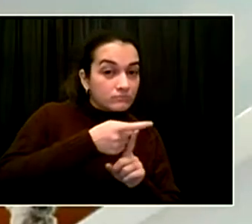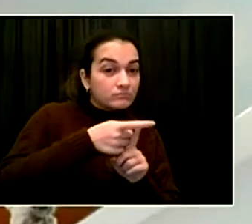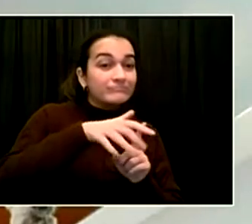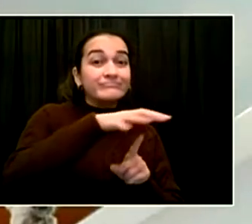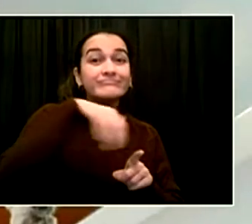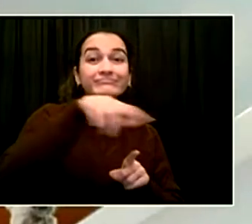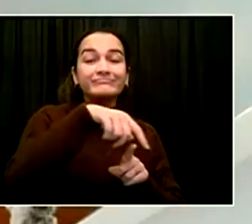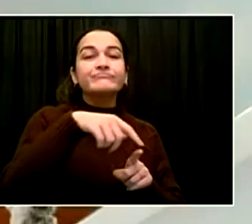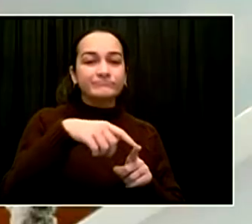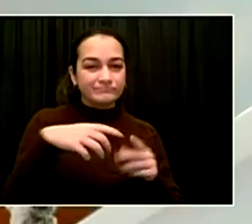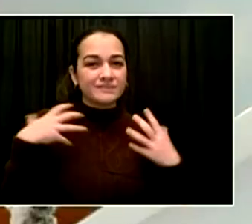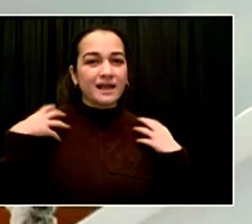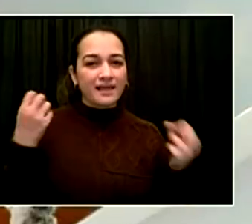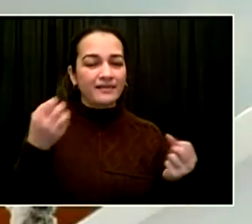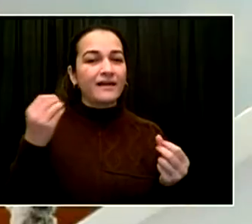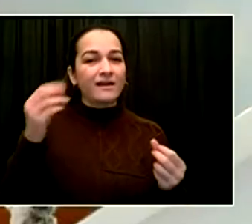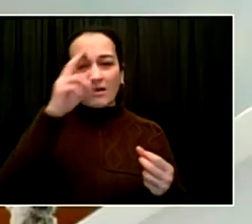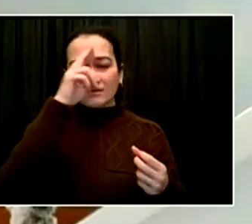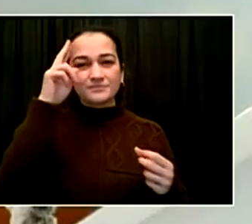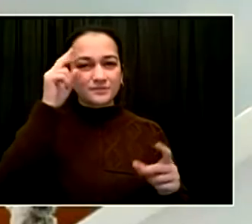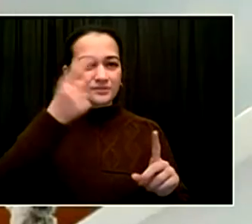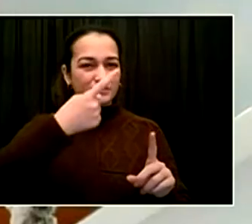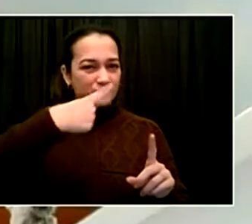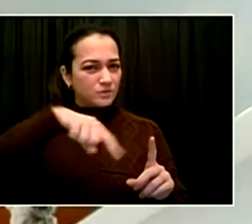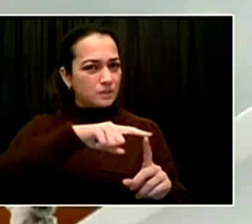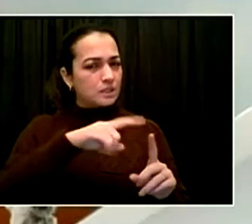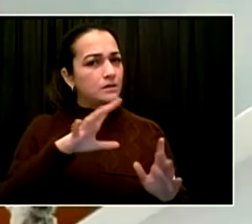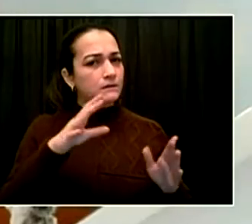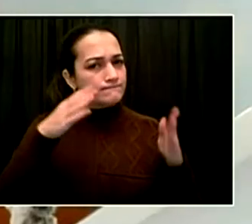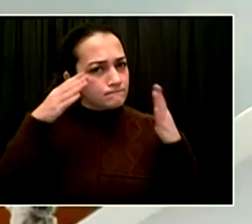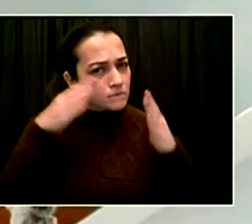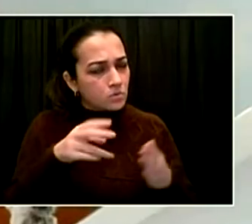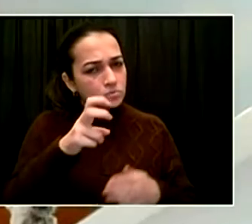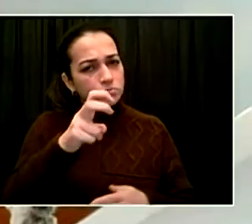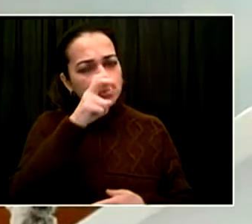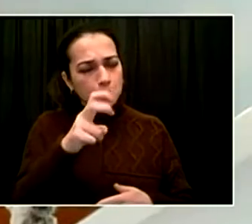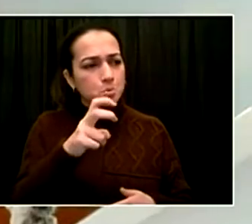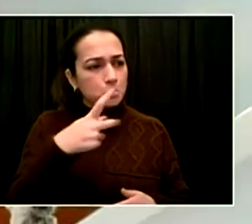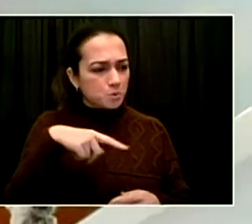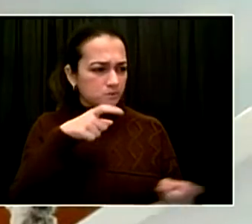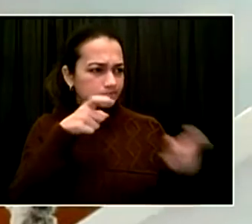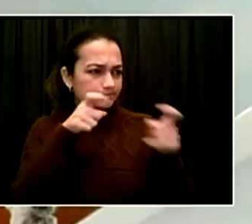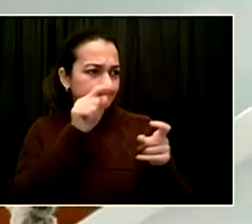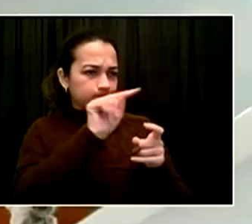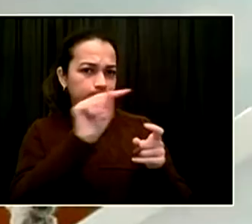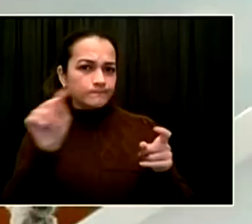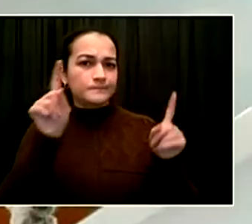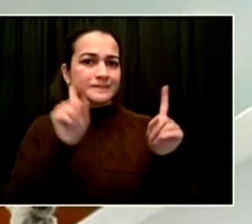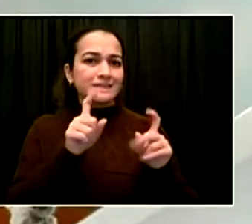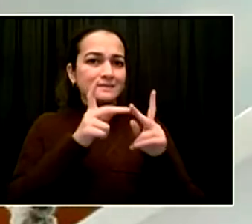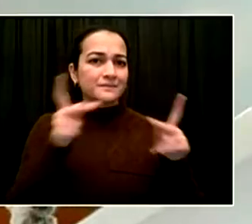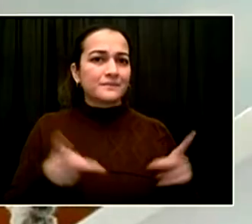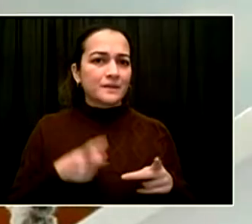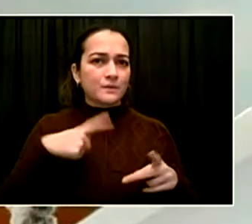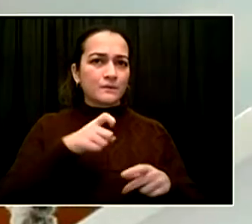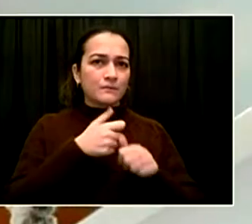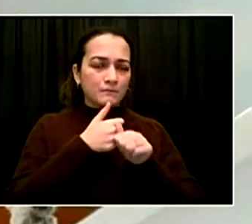FROM HOSPITALS OR HEALTH CENTERS AND FOR THOSE SITES, WE'RE GOING TO RESET THE HOURS